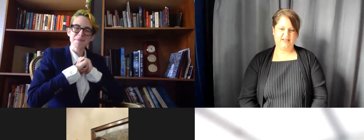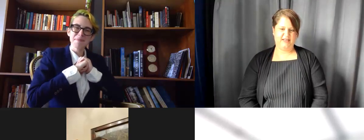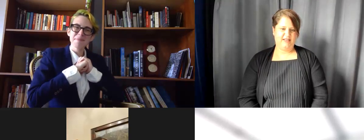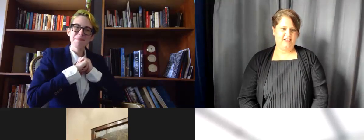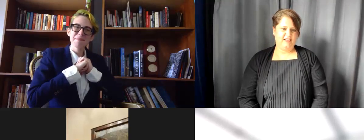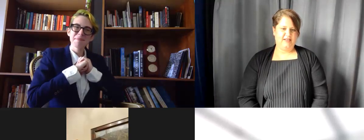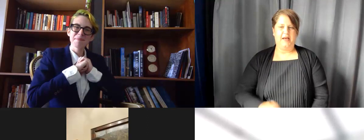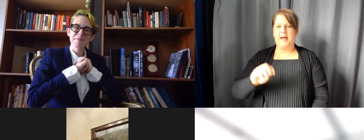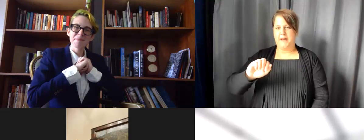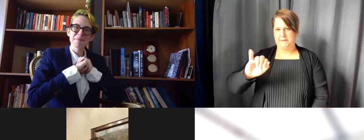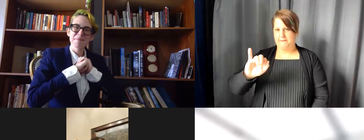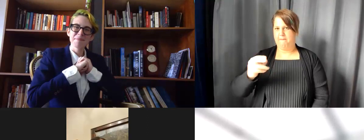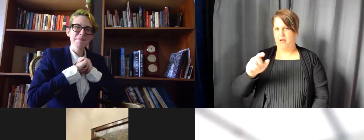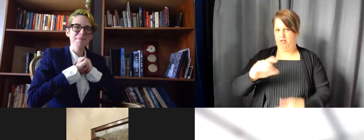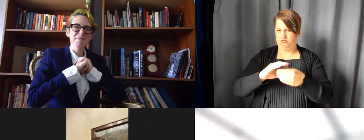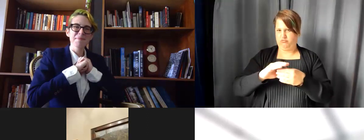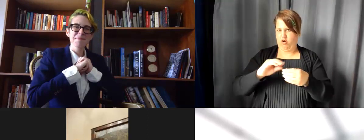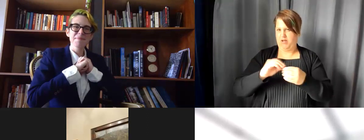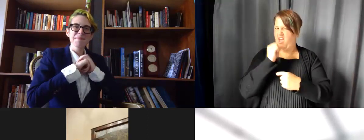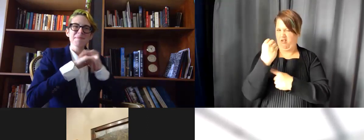Michael Libby: Alright. I think that is about it for our Webinar